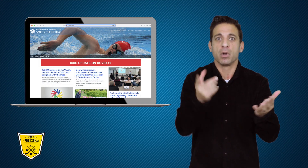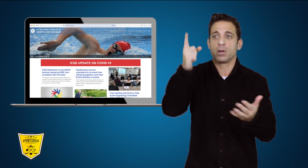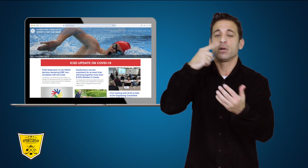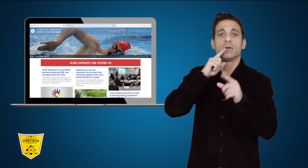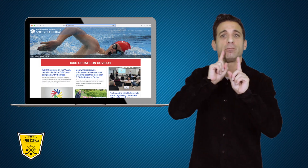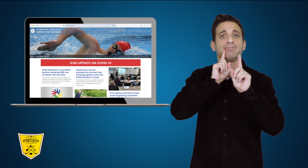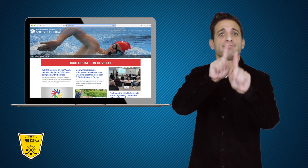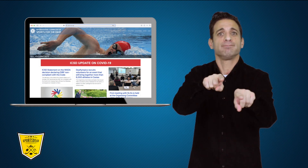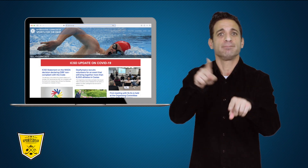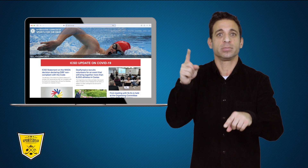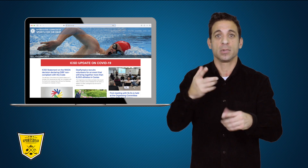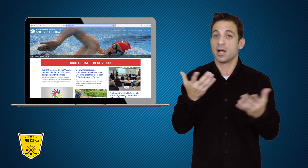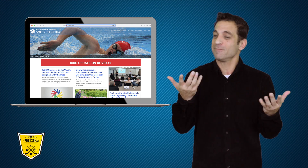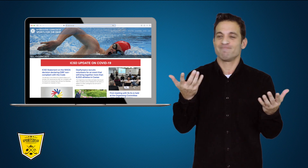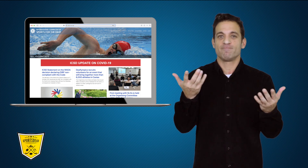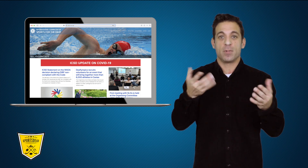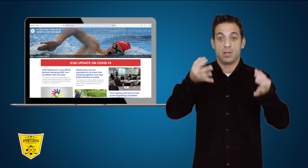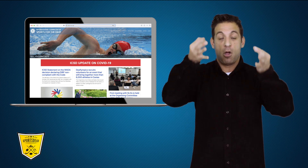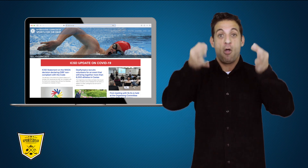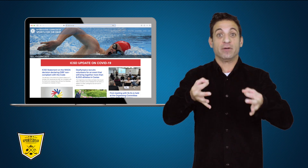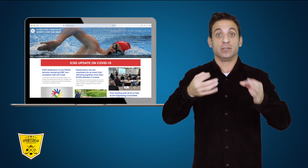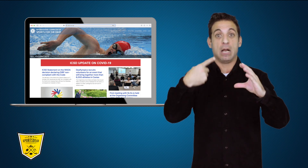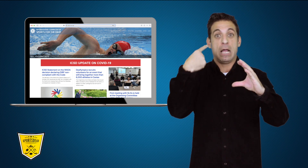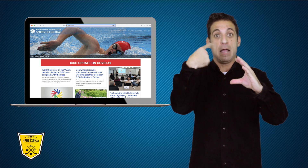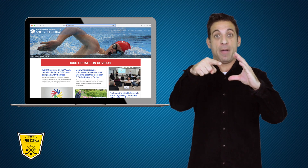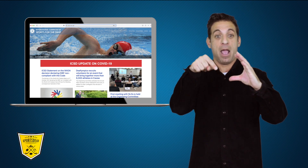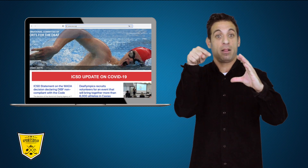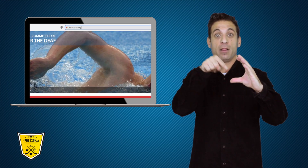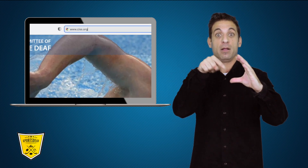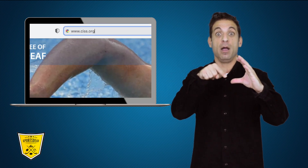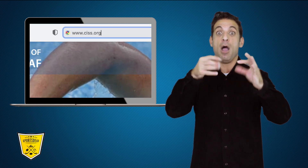anyone that responds to the “official email” and is on the official